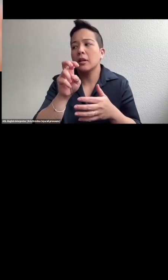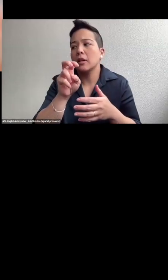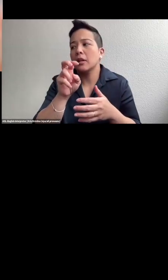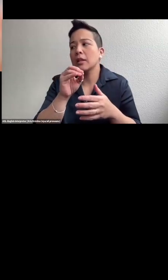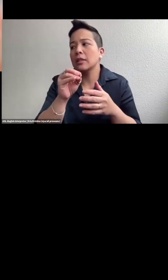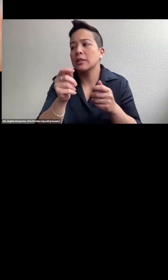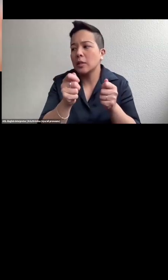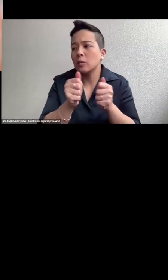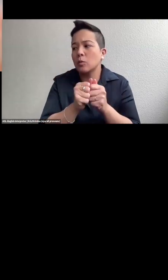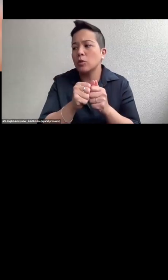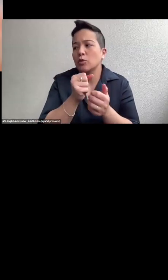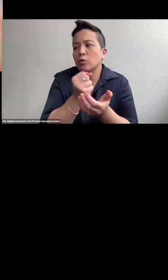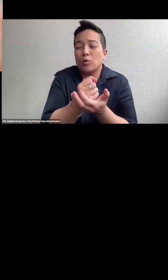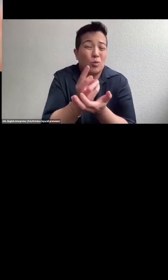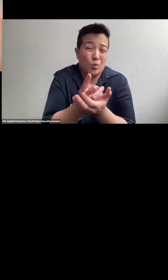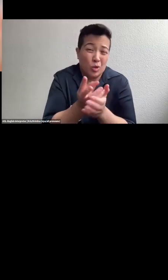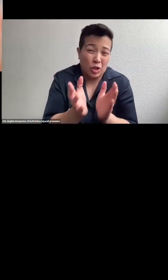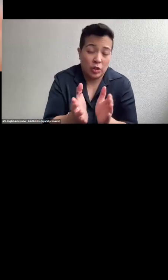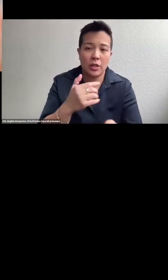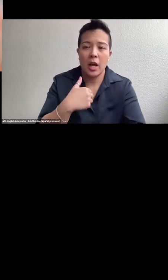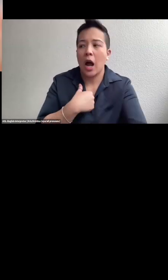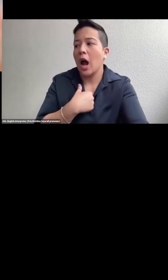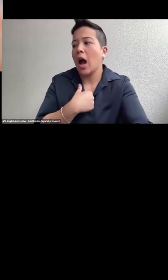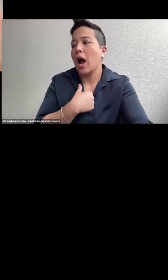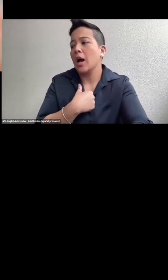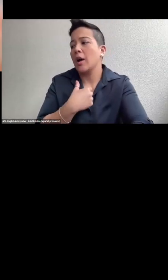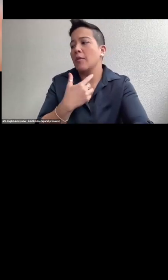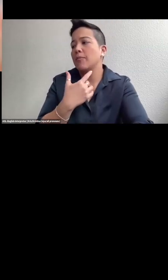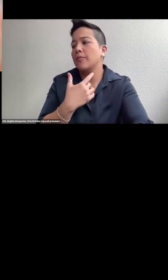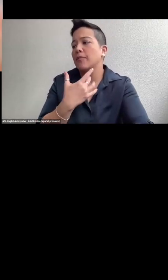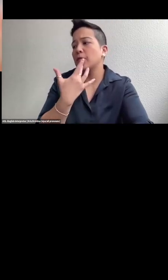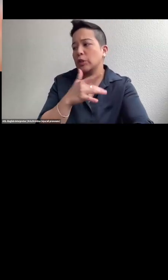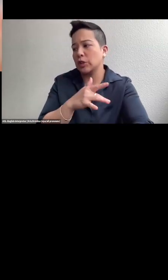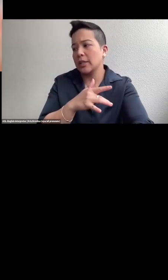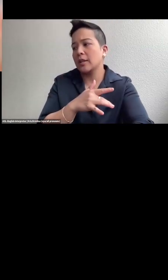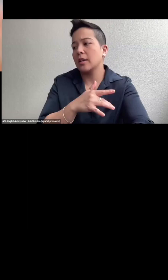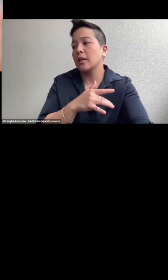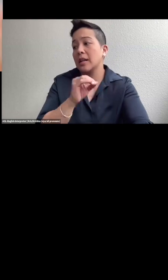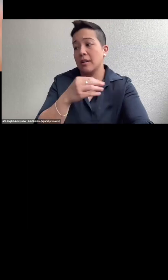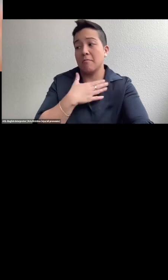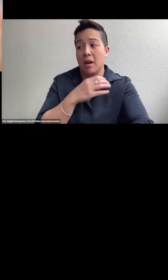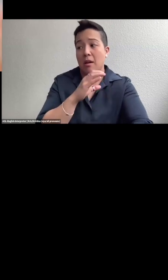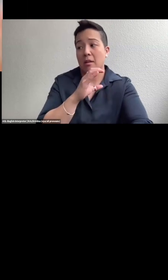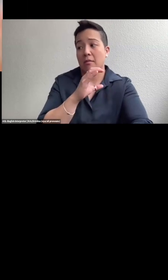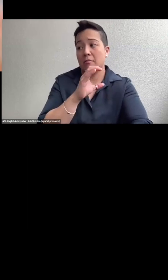social workers, I fortunately, in my case, I feel like